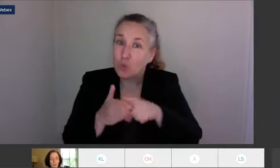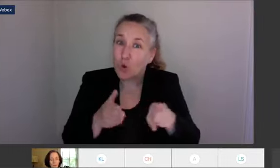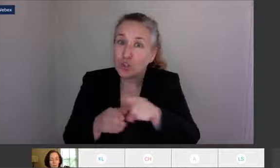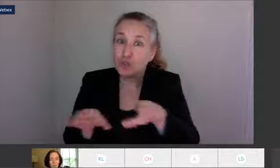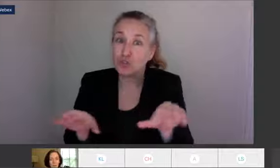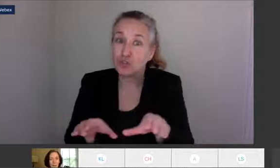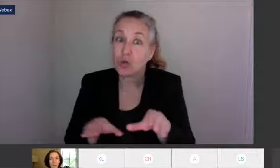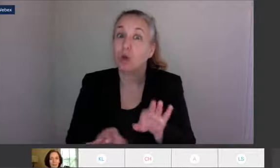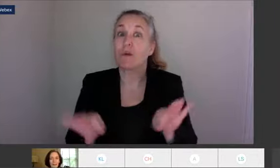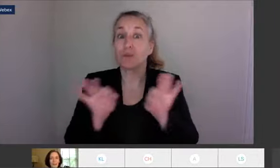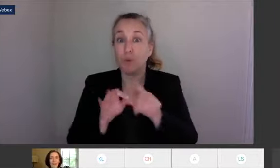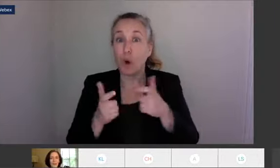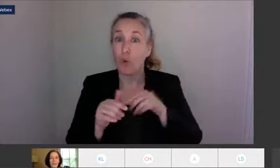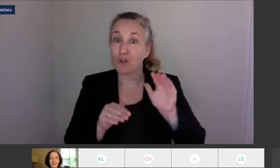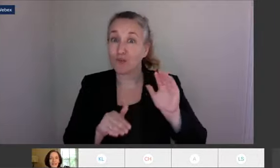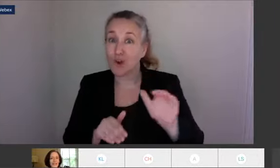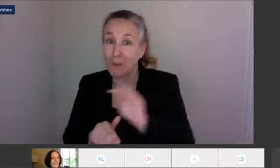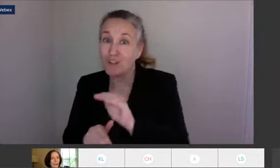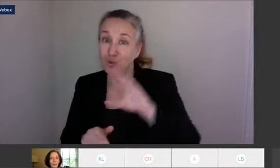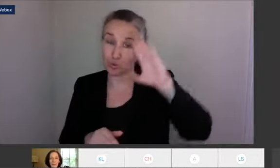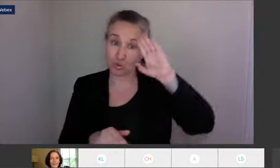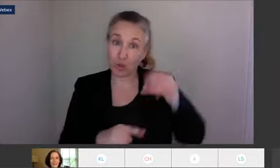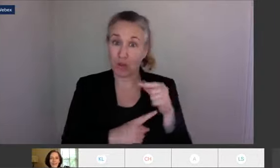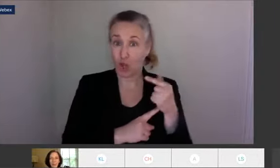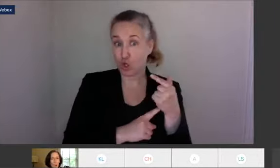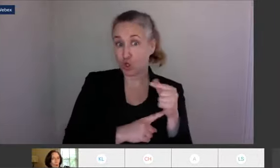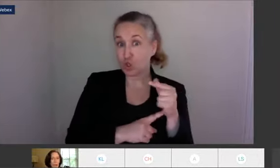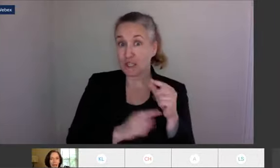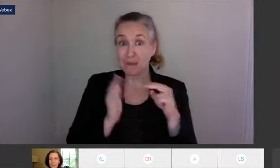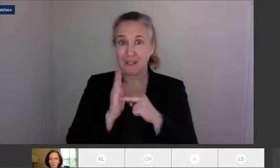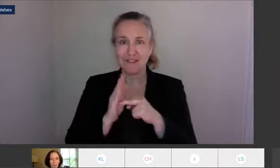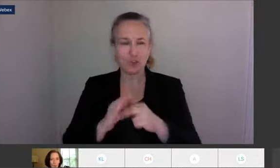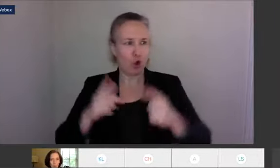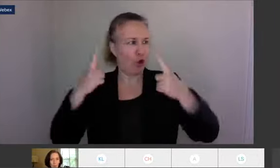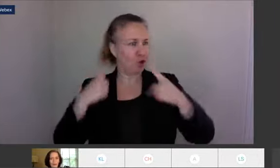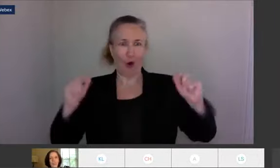want to remind everybody that green does not mean go back to normal